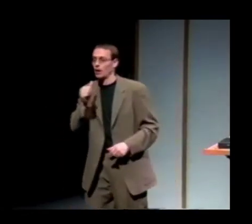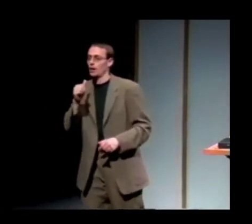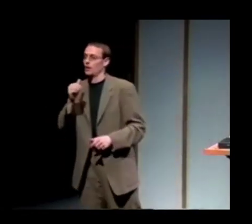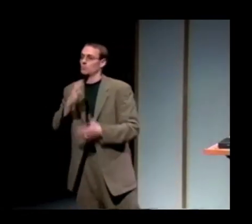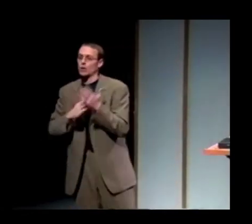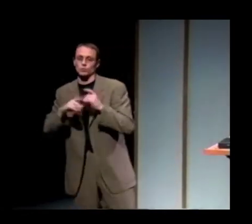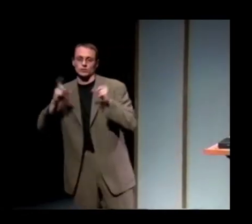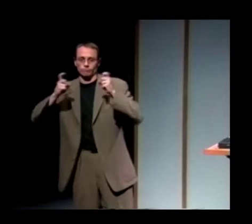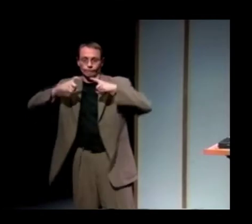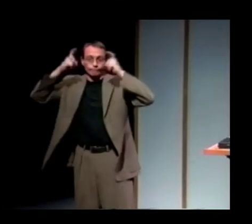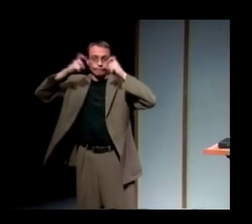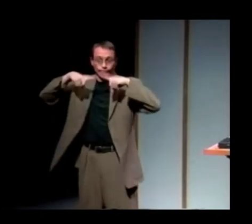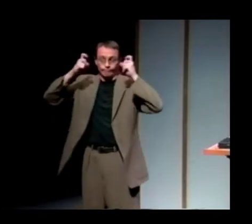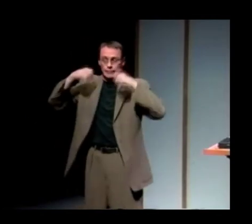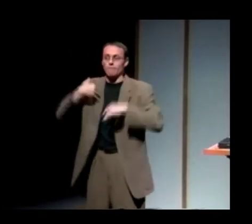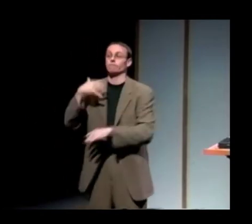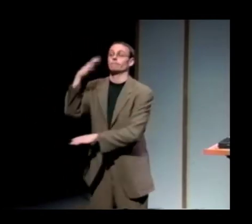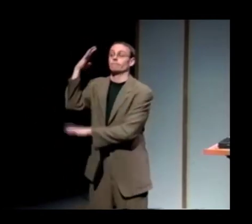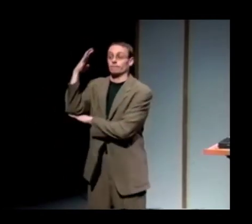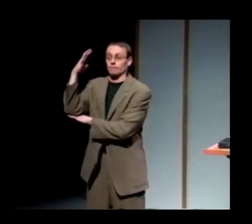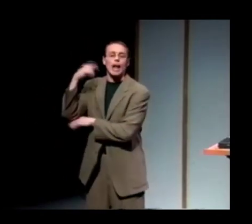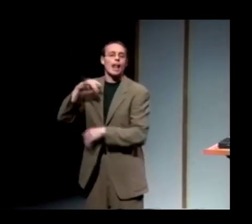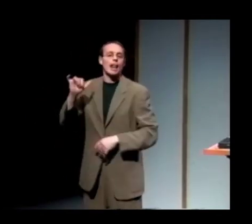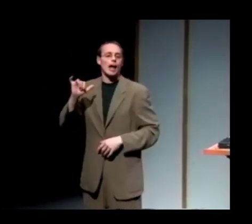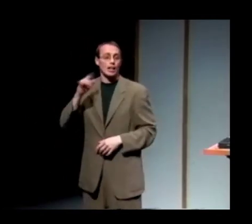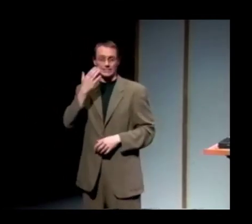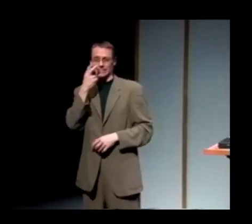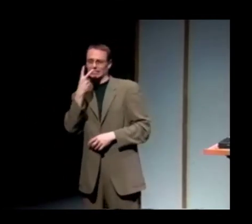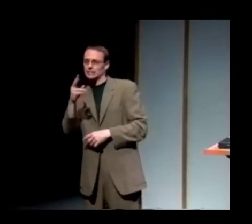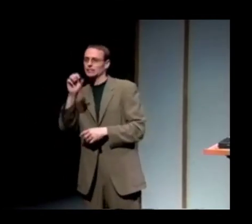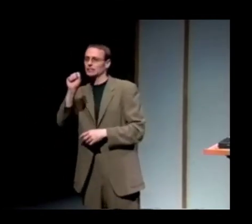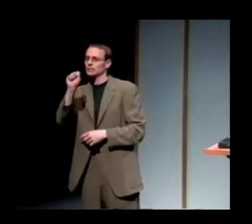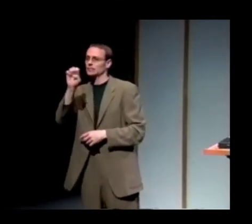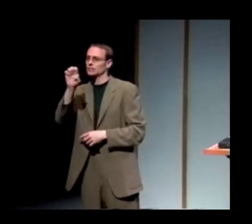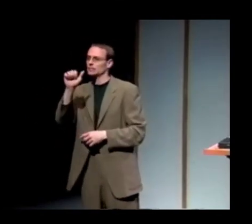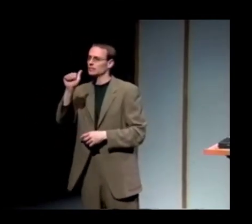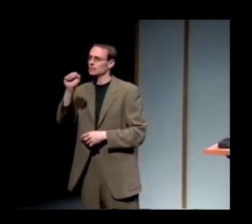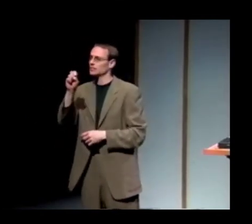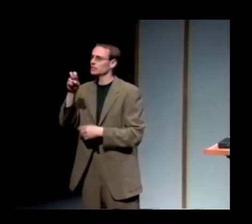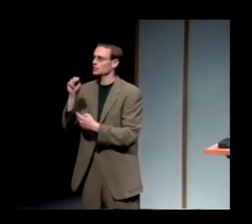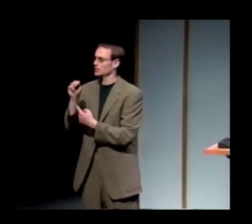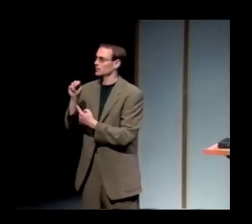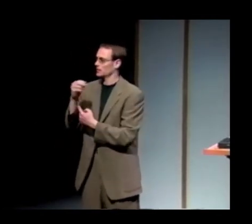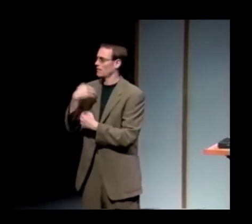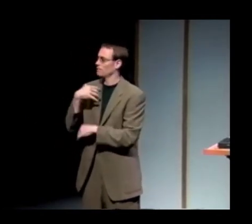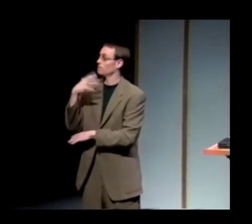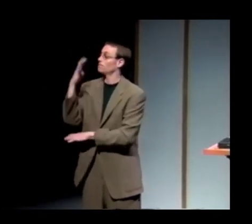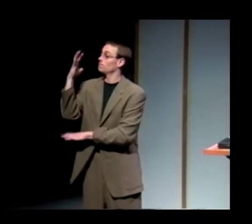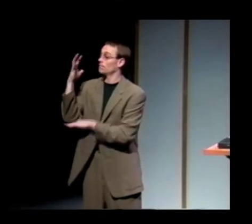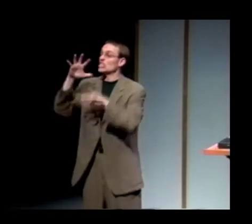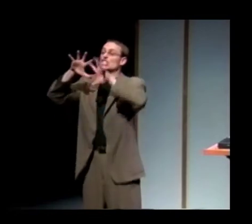AND THEN OF COURSE, WE HAVE THE NONMANUAL MARKERS. WHEN I SAY THIS-- WHEN I SAY,